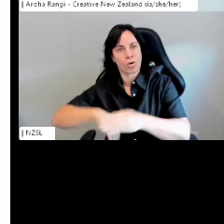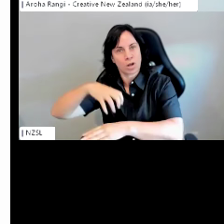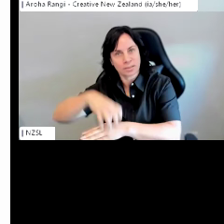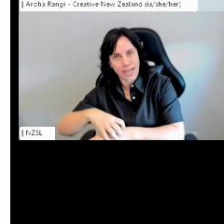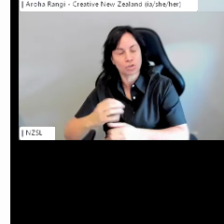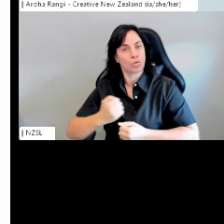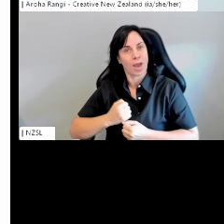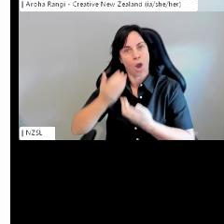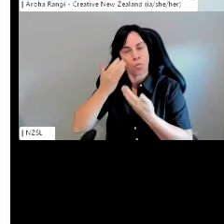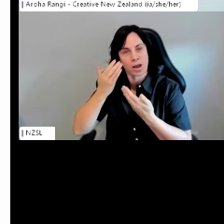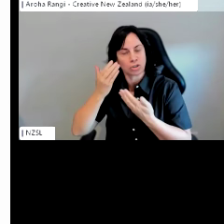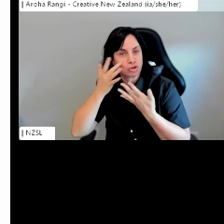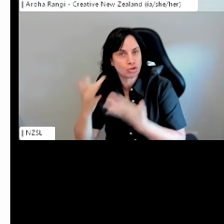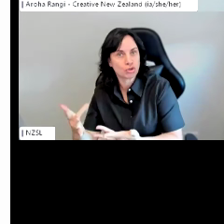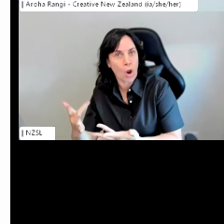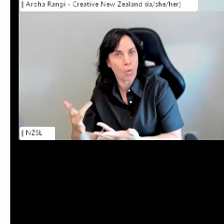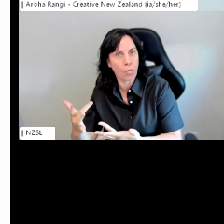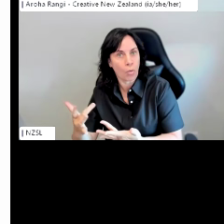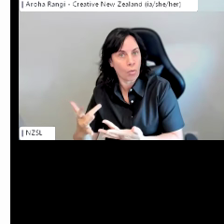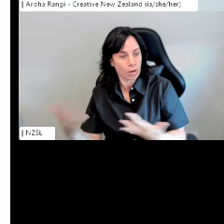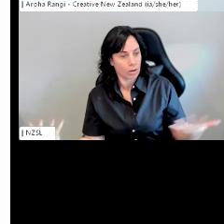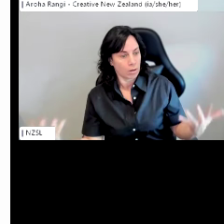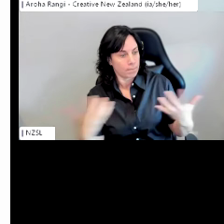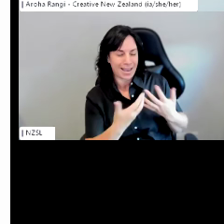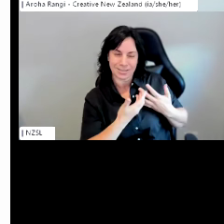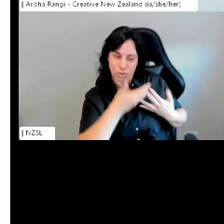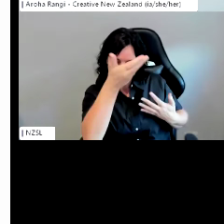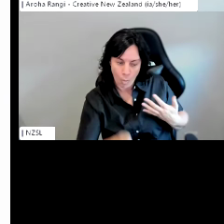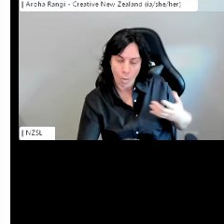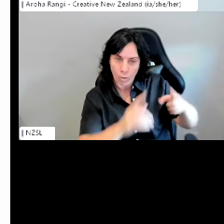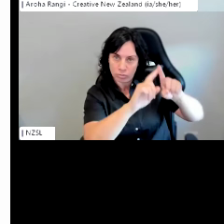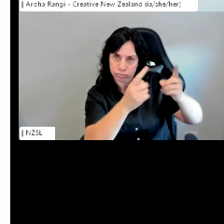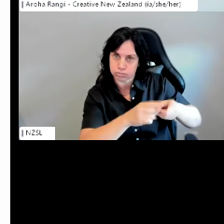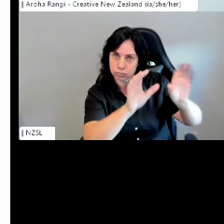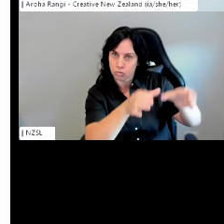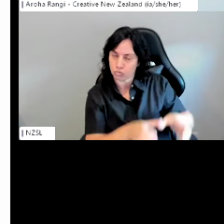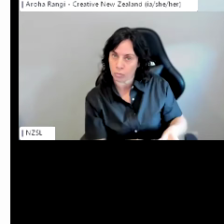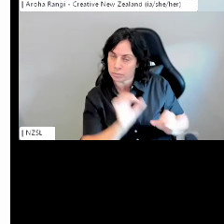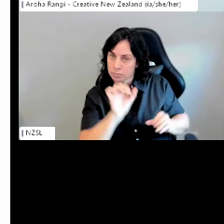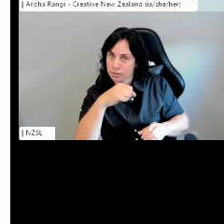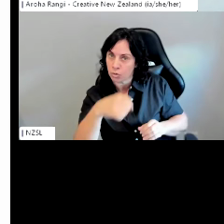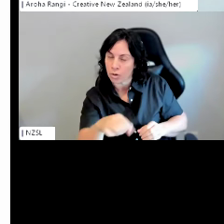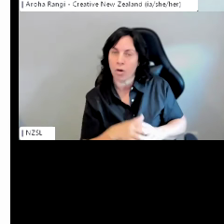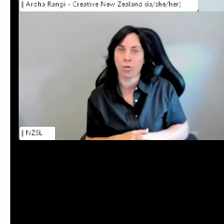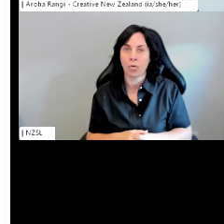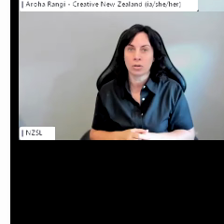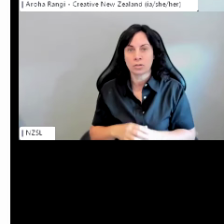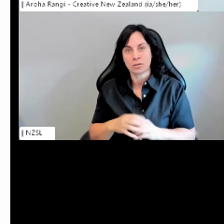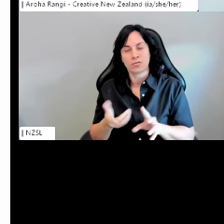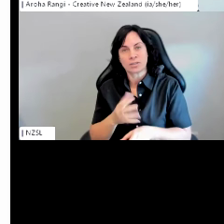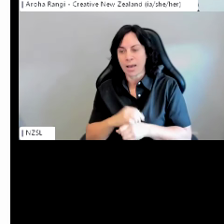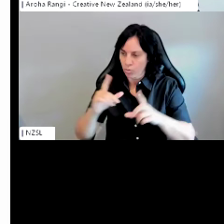we are showing people visual, um, evidence of people like them in our venues enjoying what we're